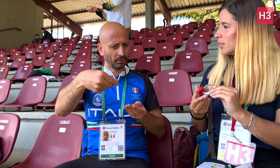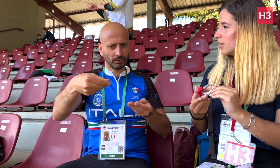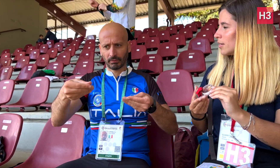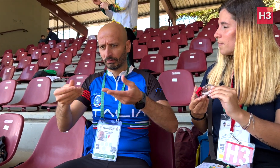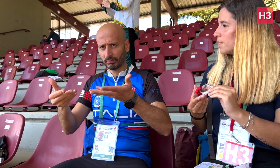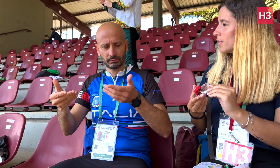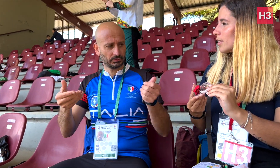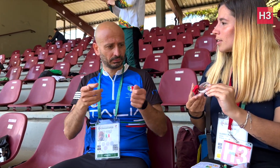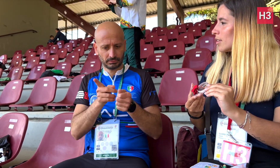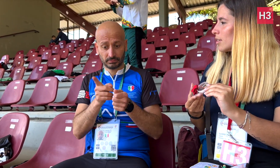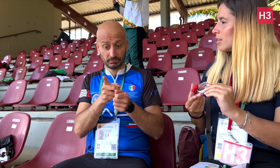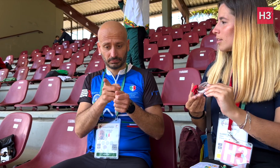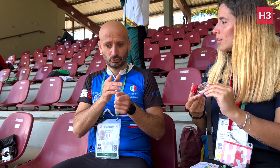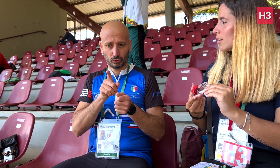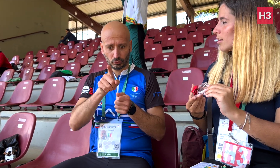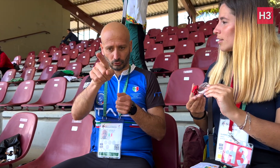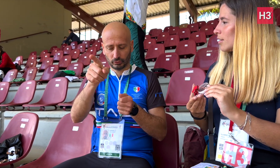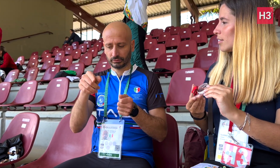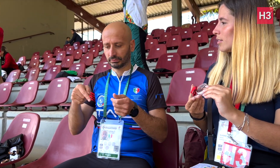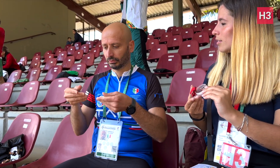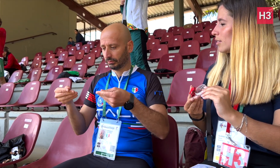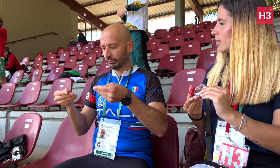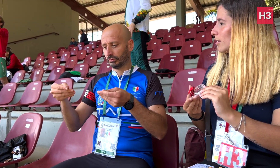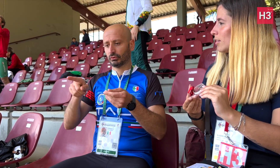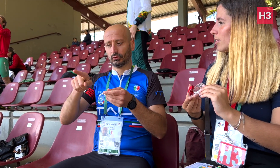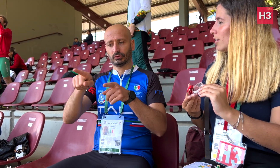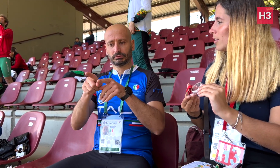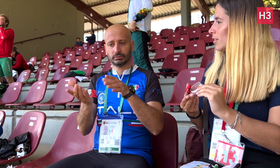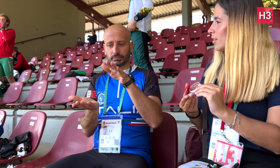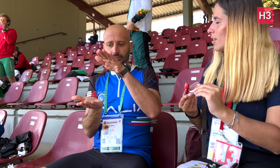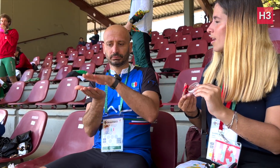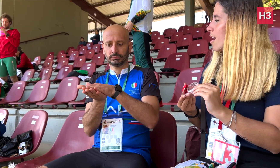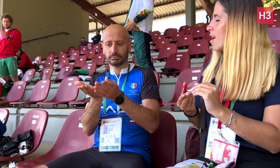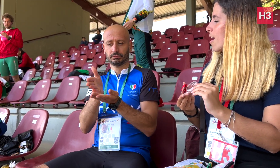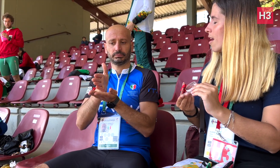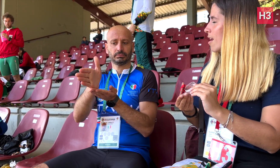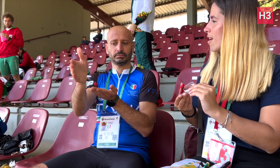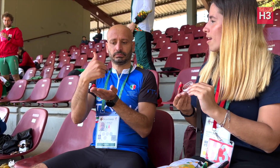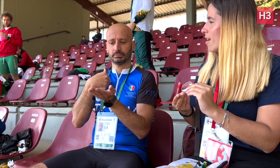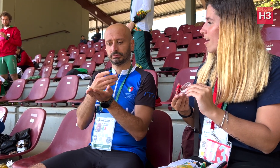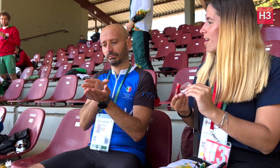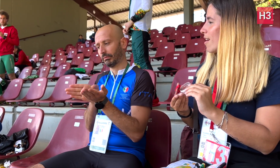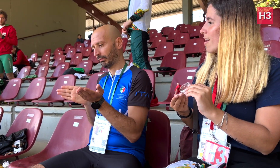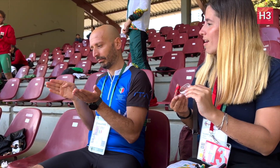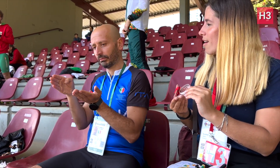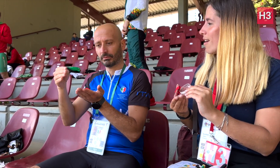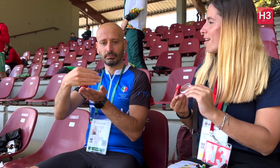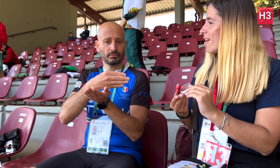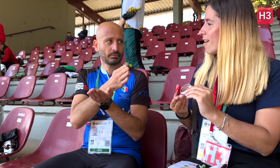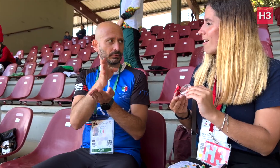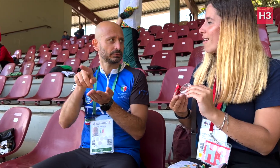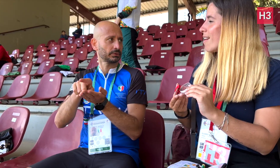you’re not sure if it’s in the proper direction, so you put the compass on the map to show you which direction you plan to head.